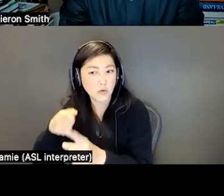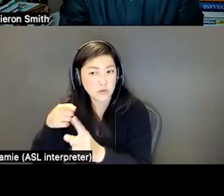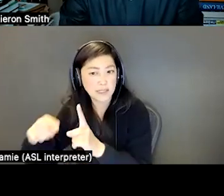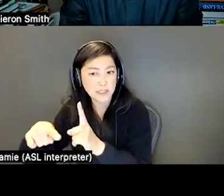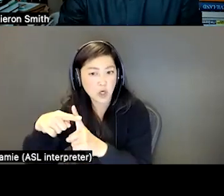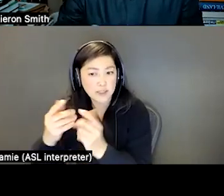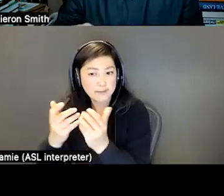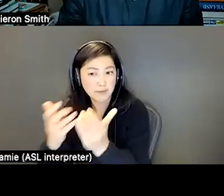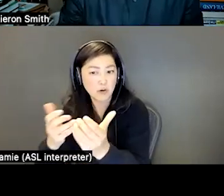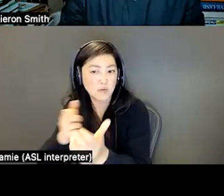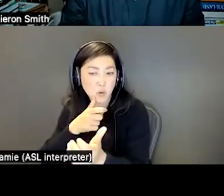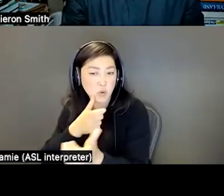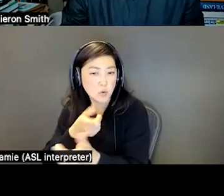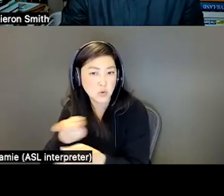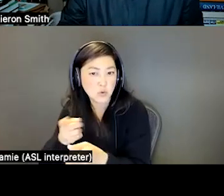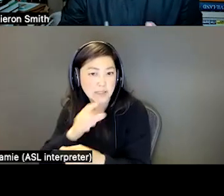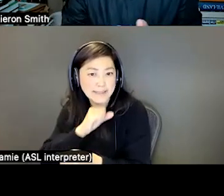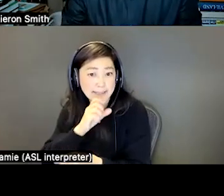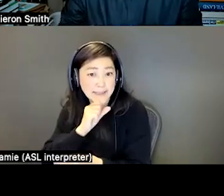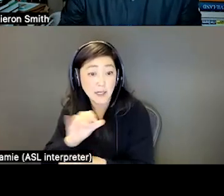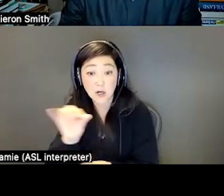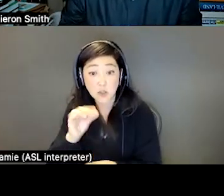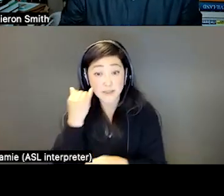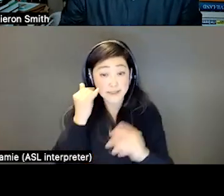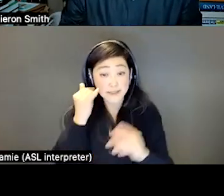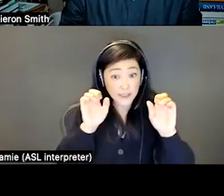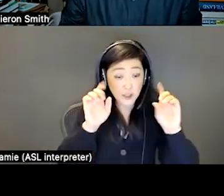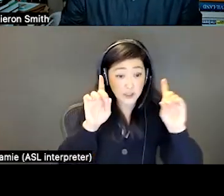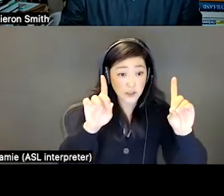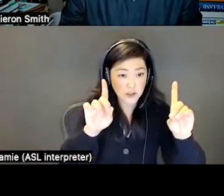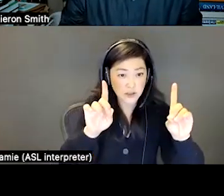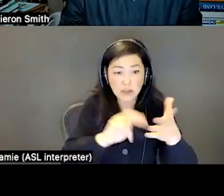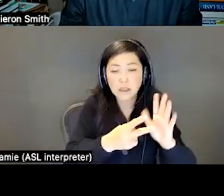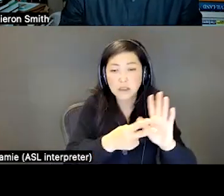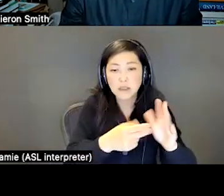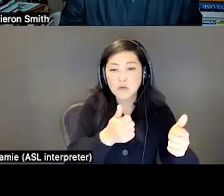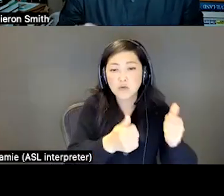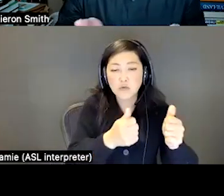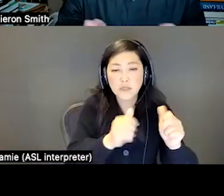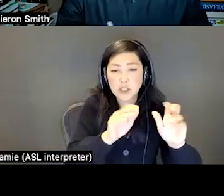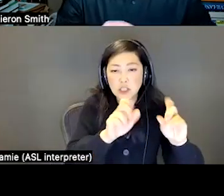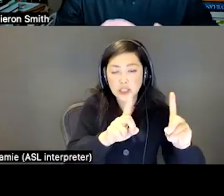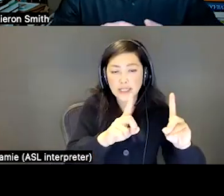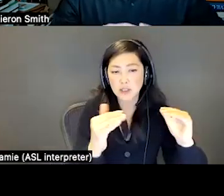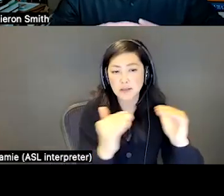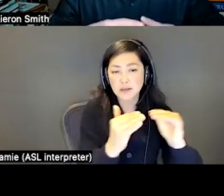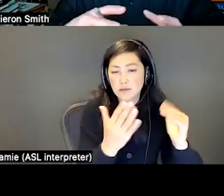And if it's an educational title, what's the educational level qualifier? And again,